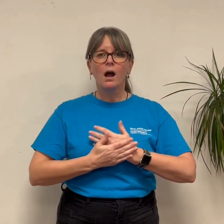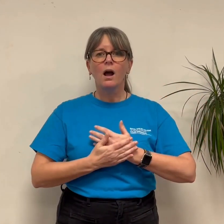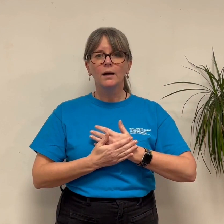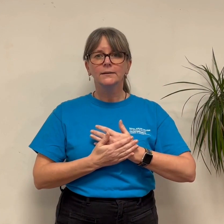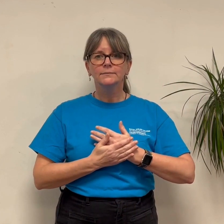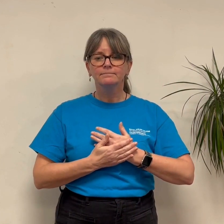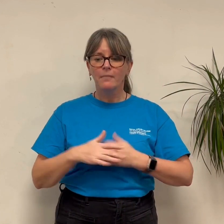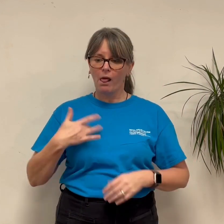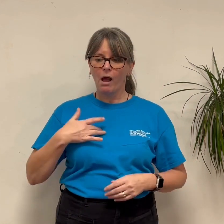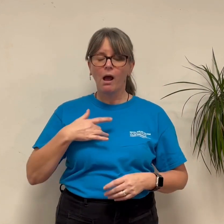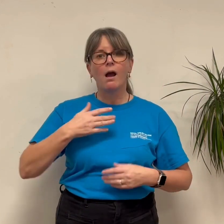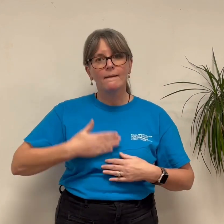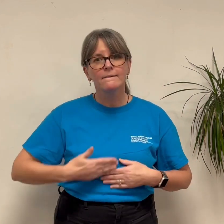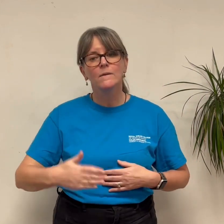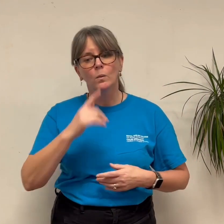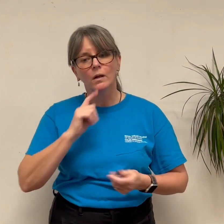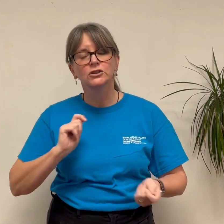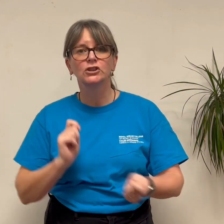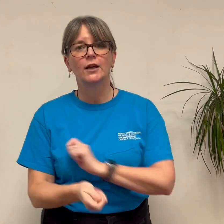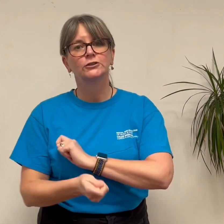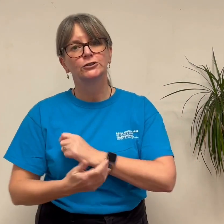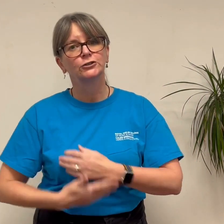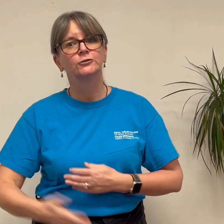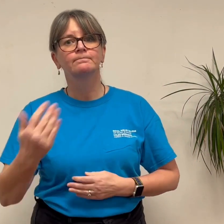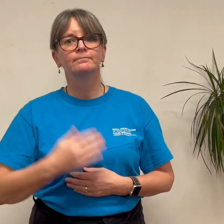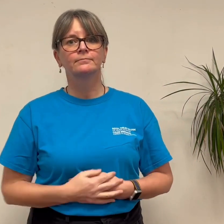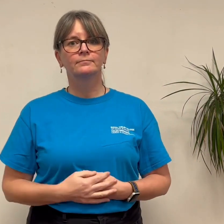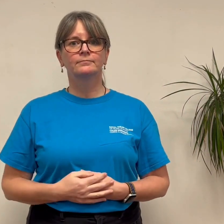Tonight, things will change forever.